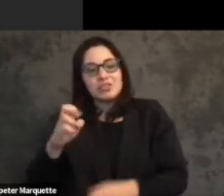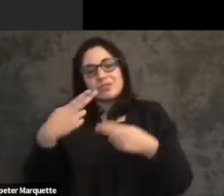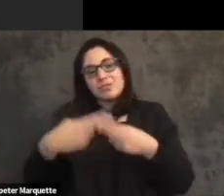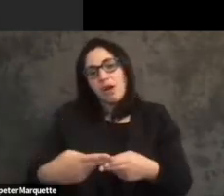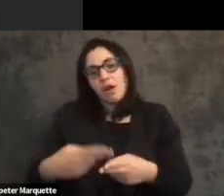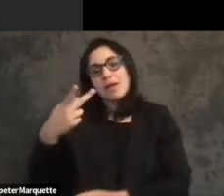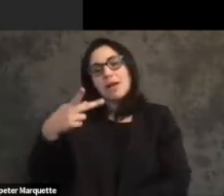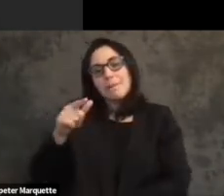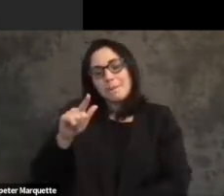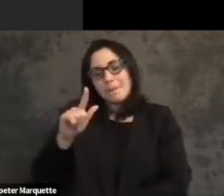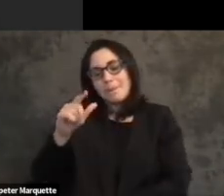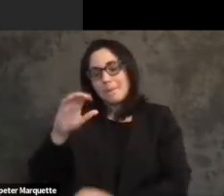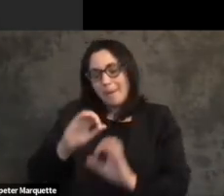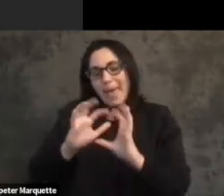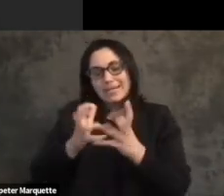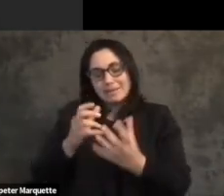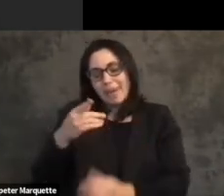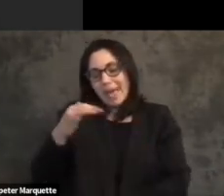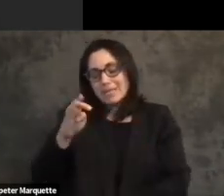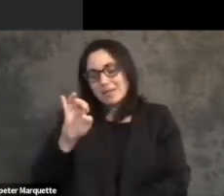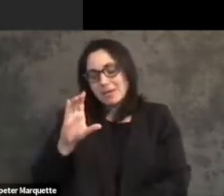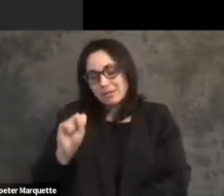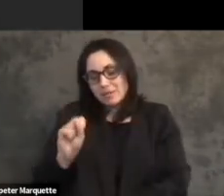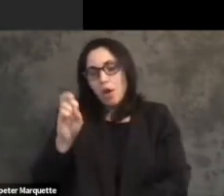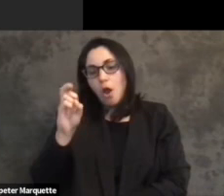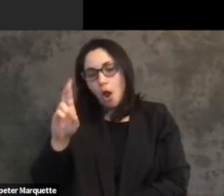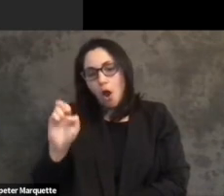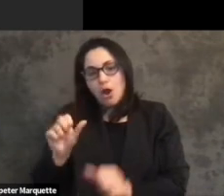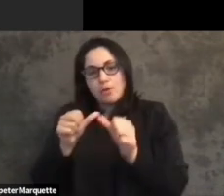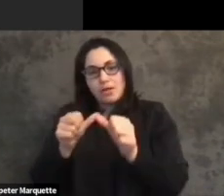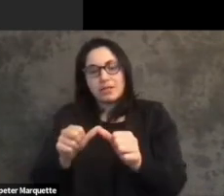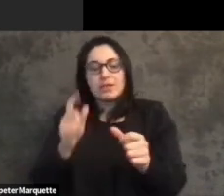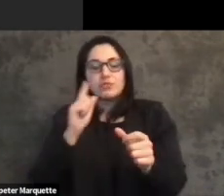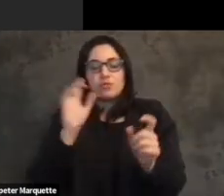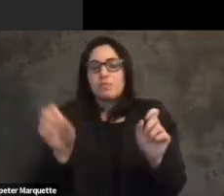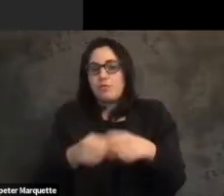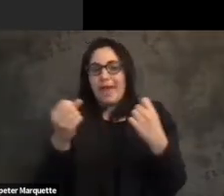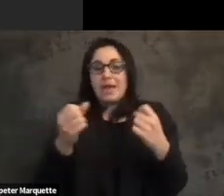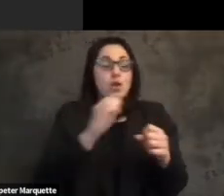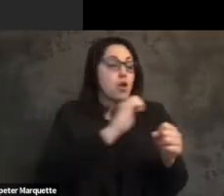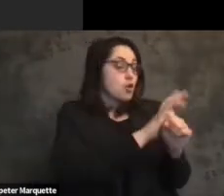for you to sign on to this letter. Also, we will have a pledge coming out in about a week.